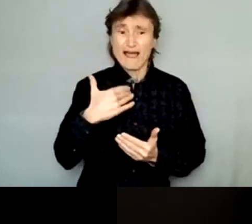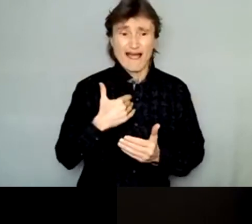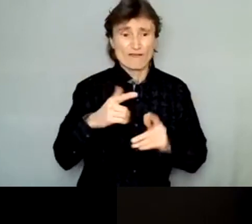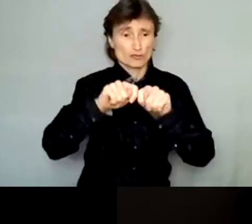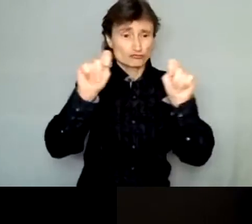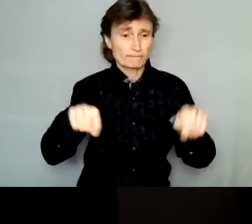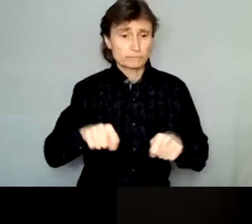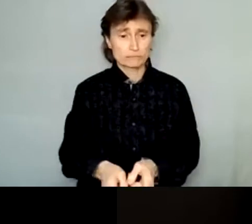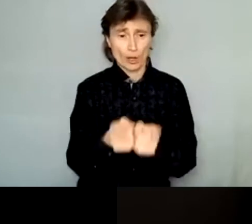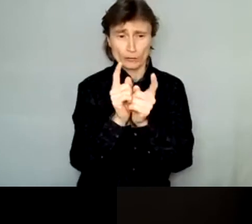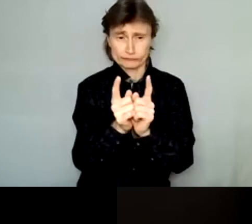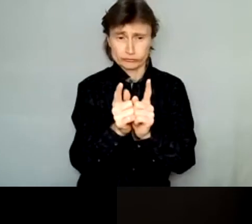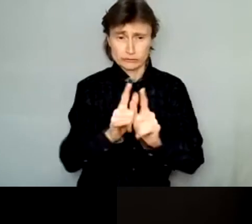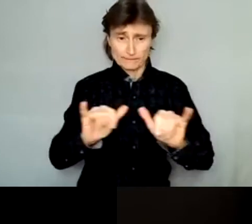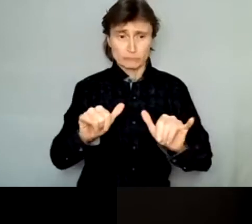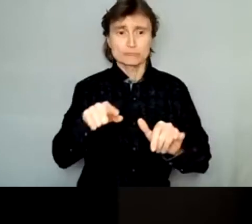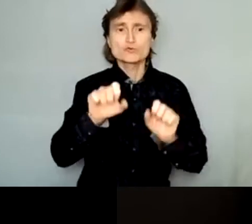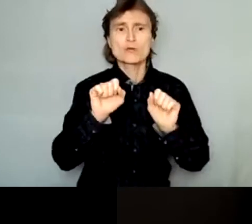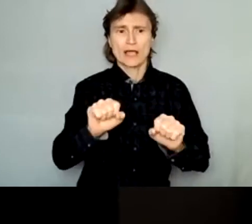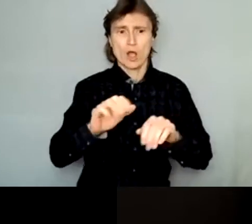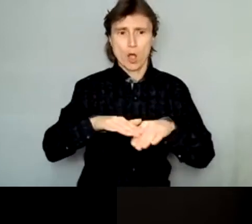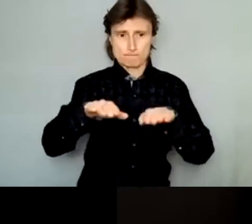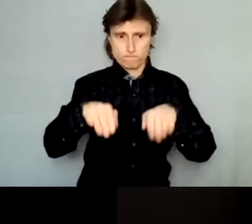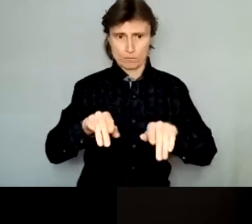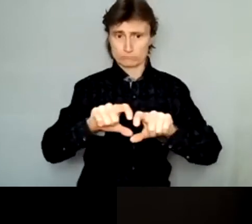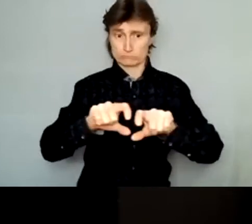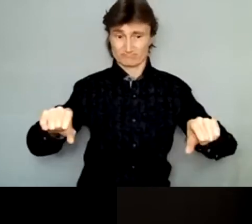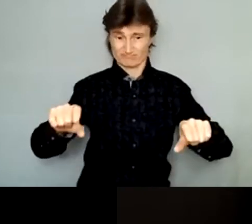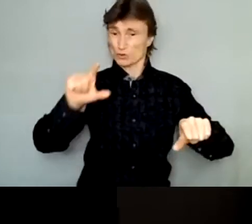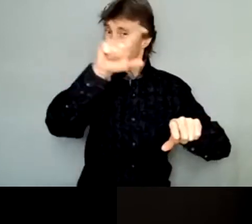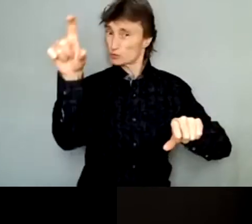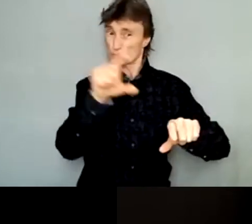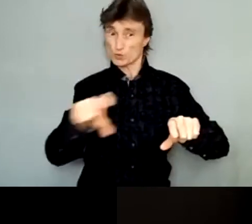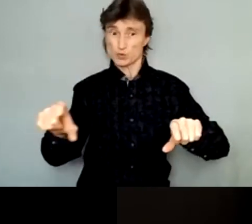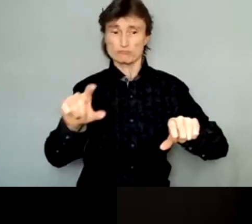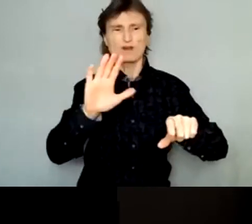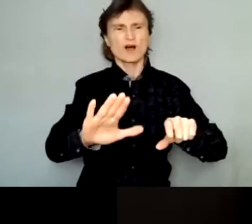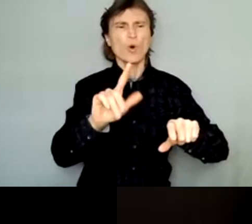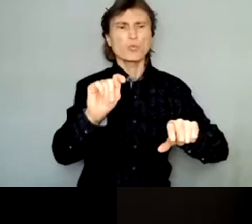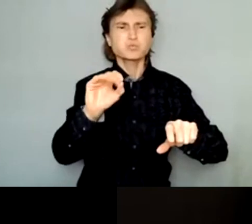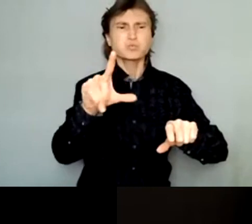click on the CC button which is on the bottom of your screen and follow along with that transcription.